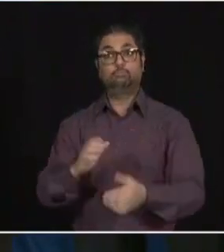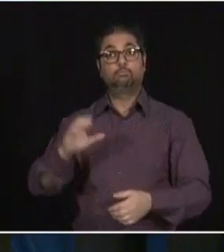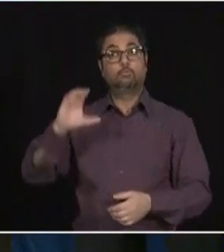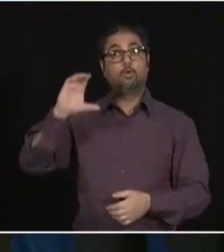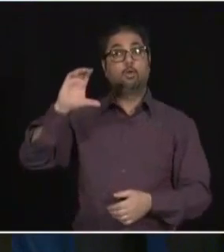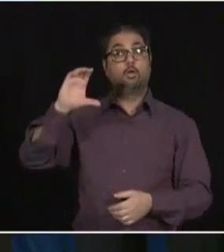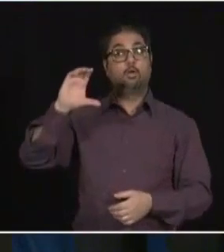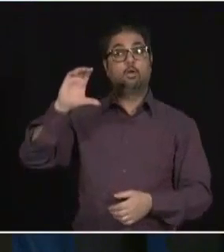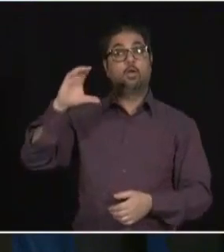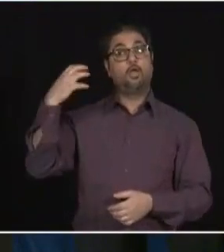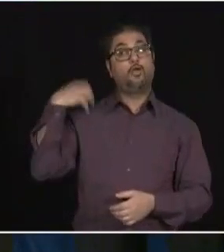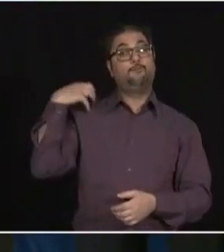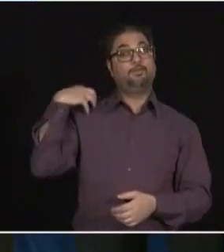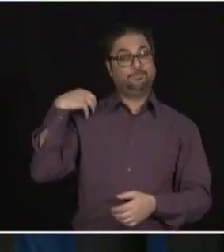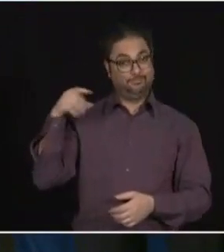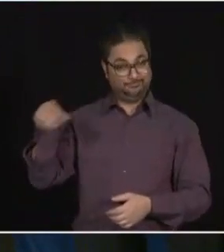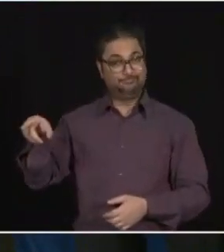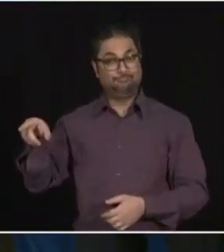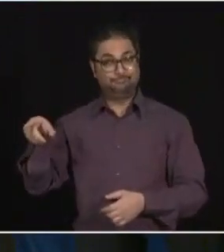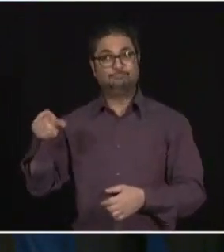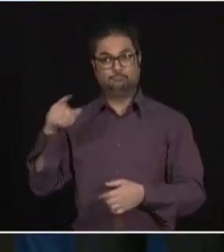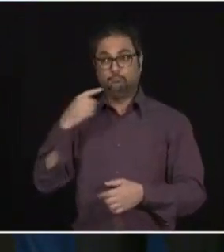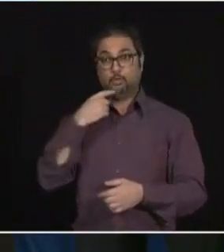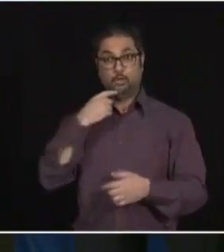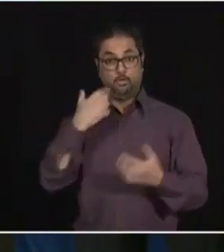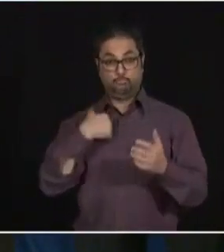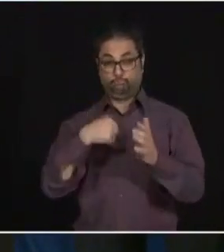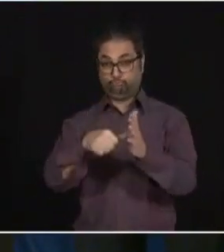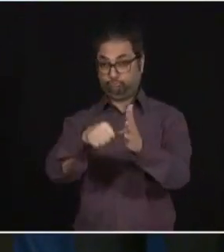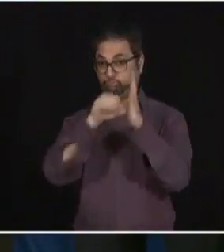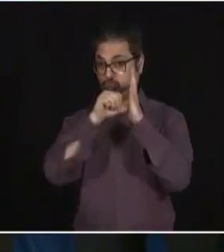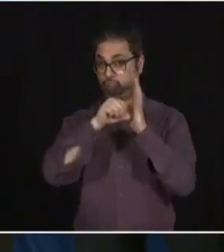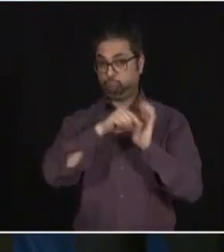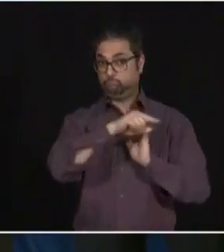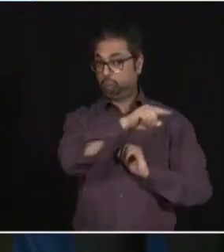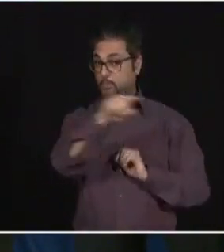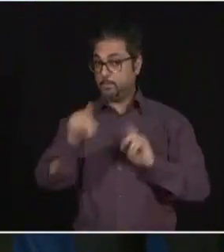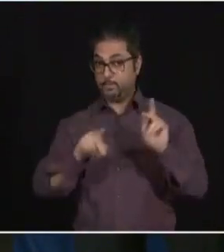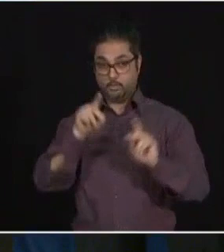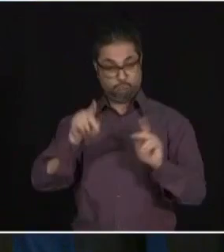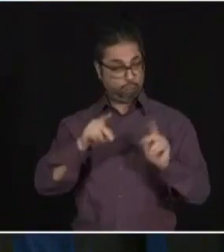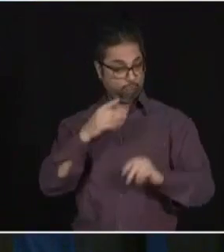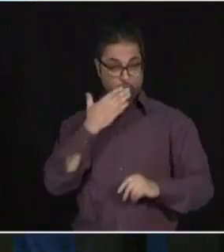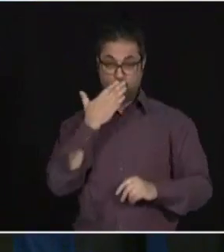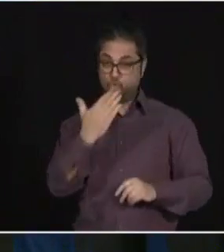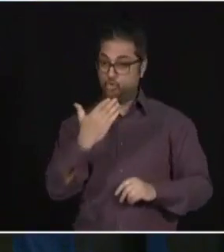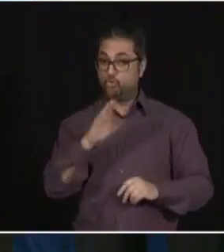the public with last Saturday's opening. So we expect the same thing to go